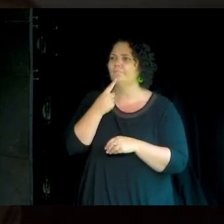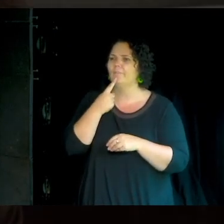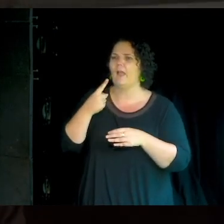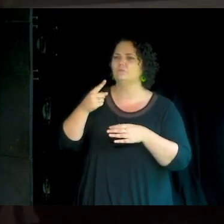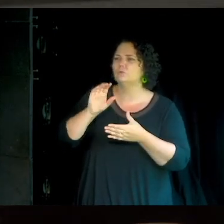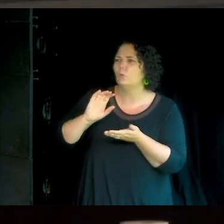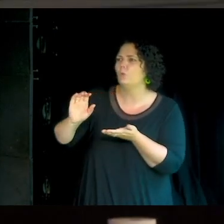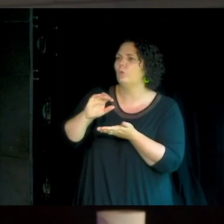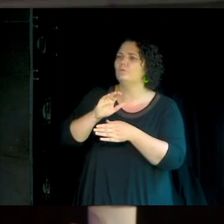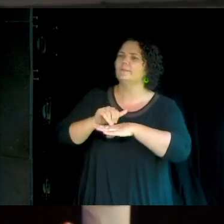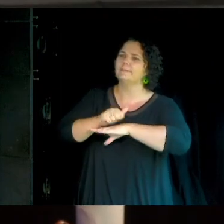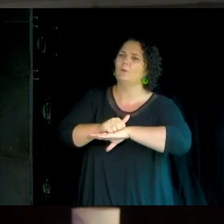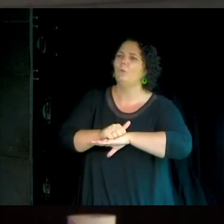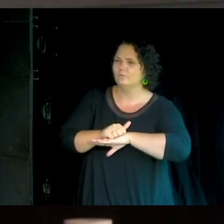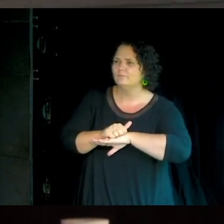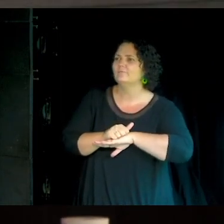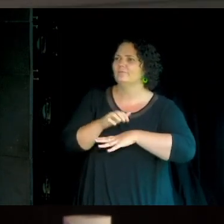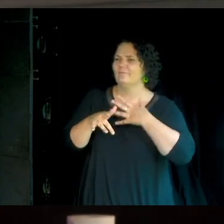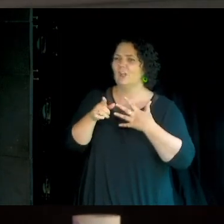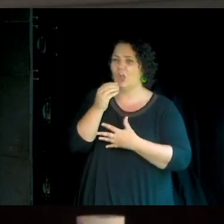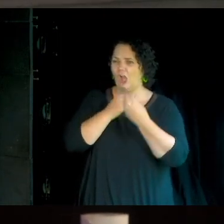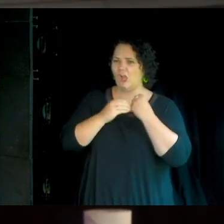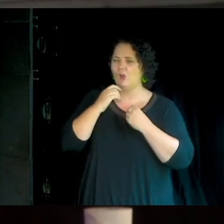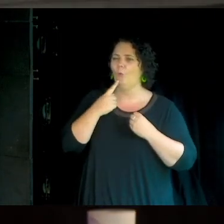singapore salads also when you eat it you can actually get the whole thing so we just